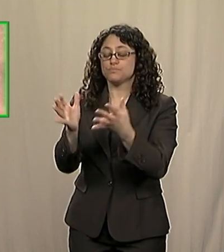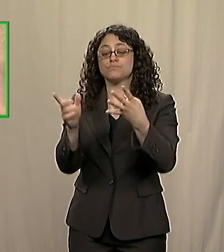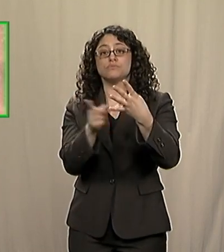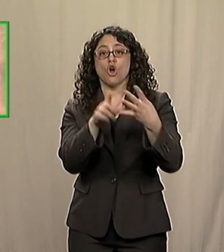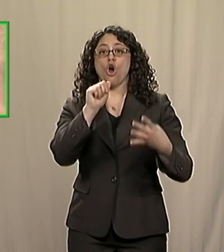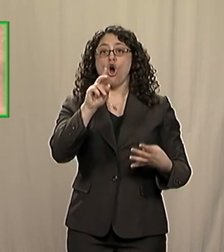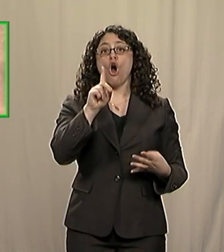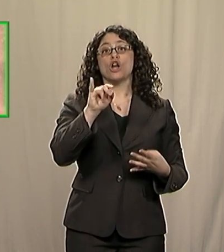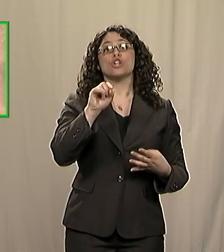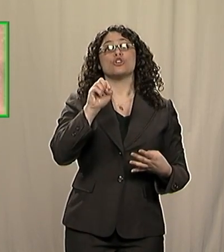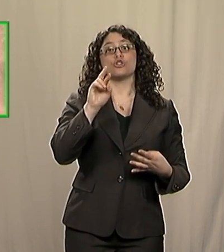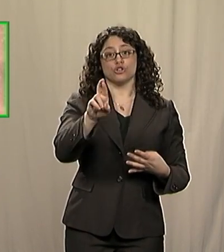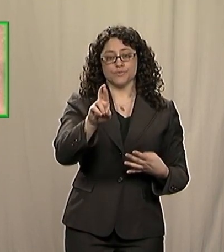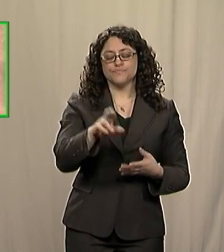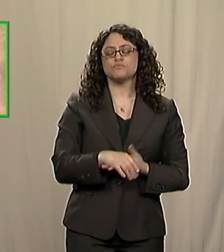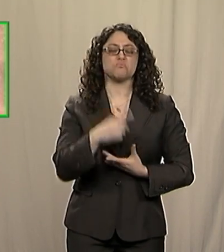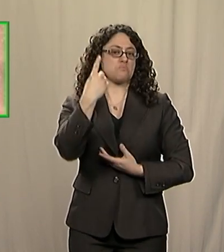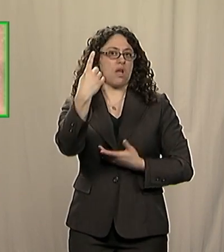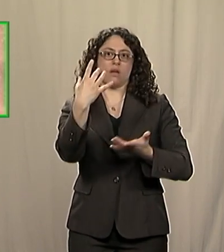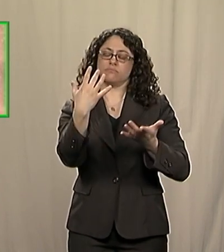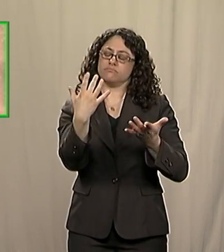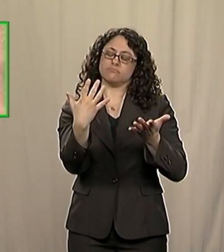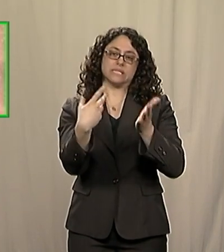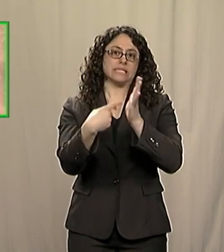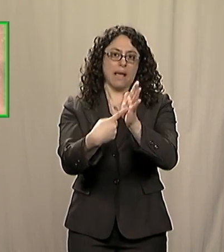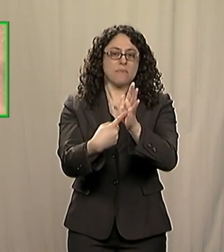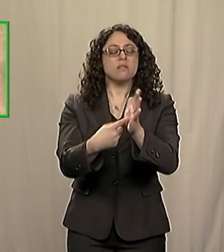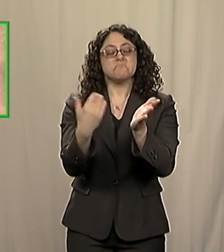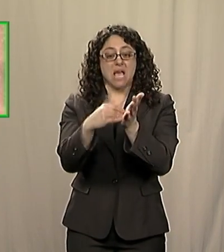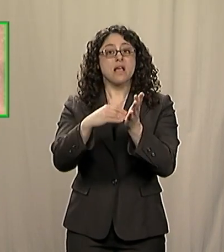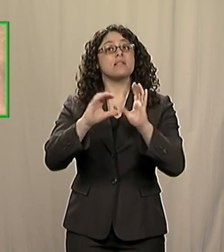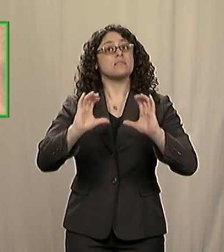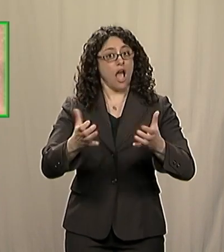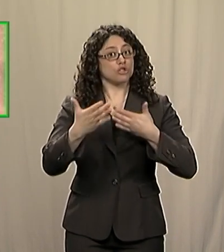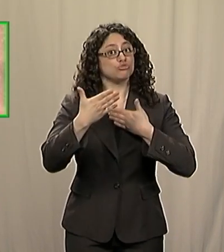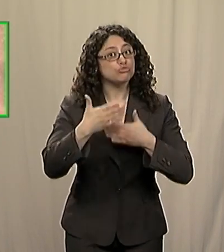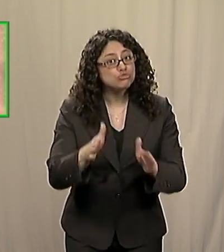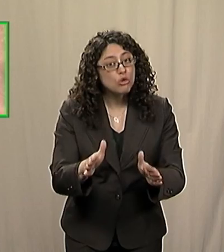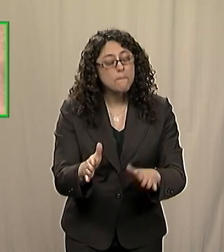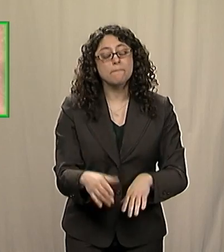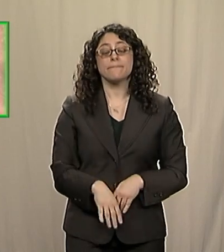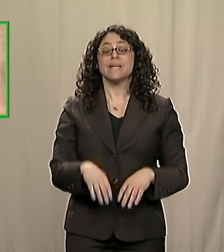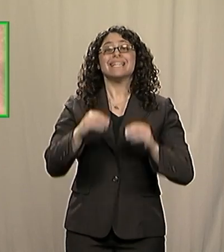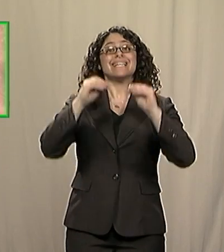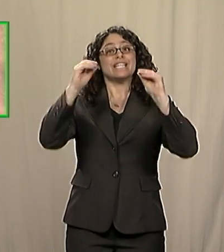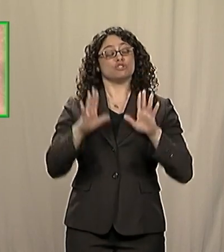The classic example for this is a teacher who is teaching in a classroom has to be supervised